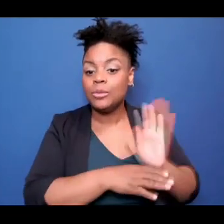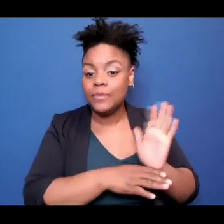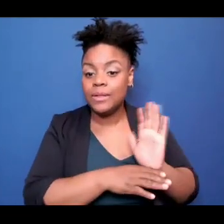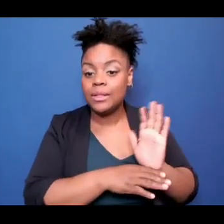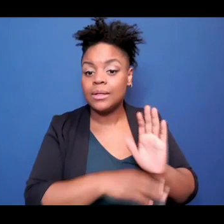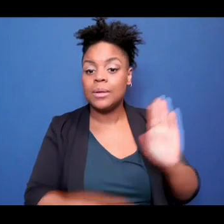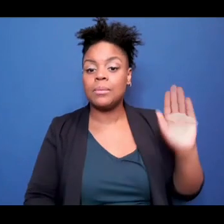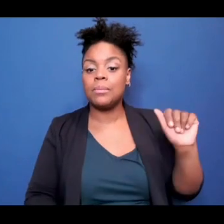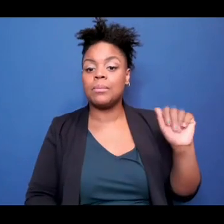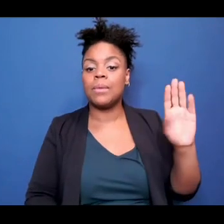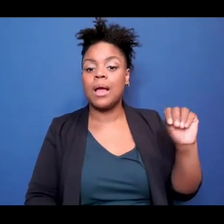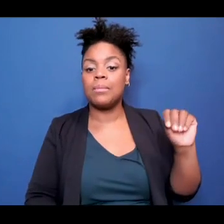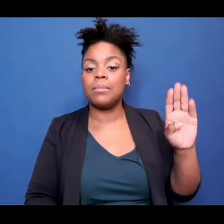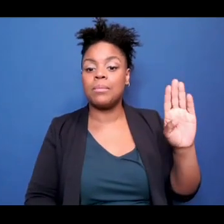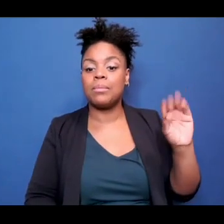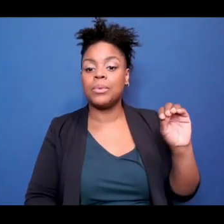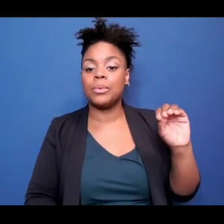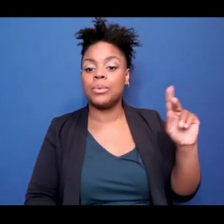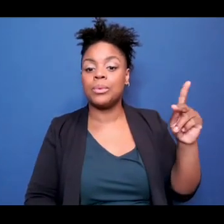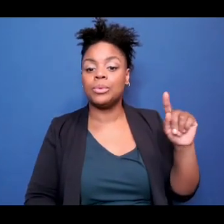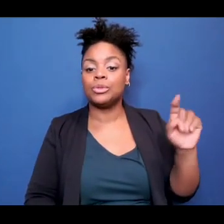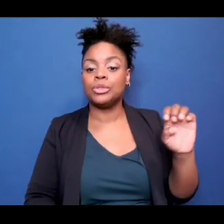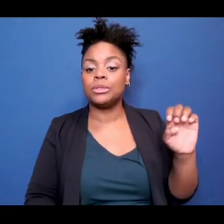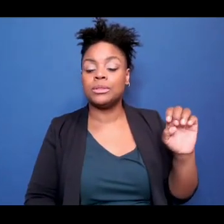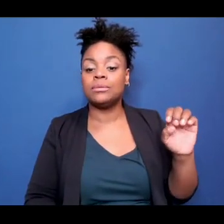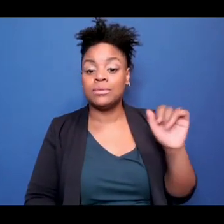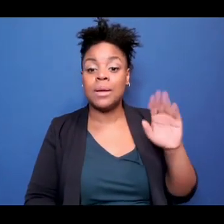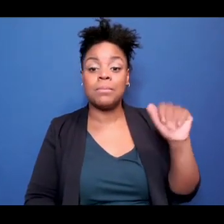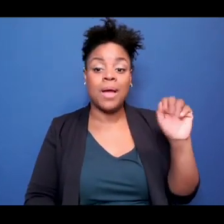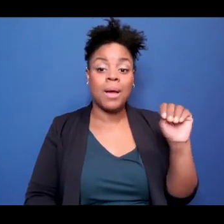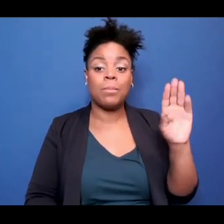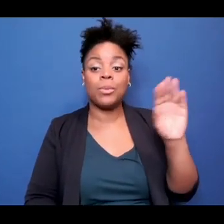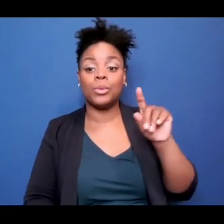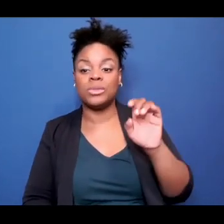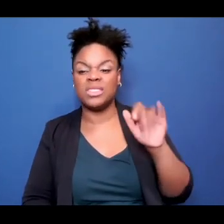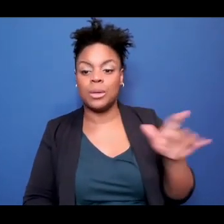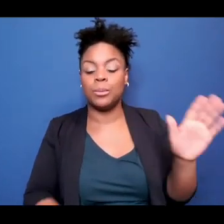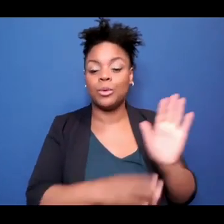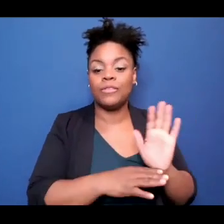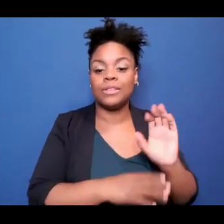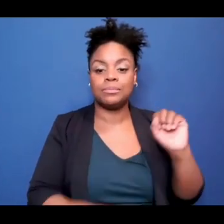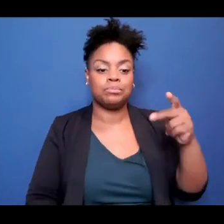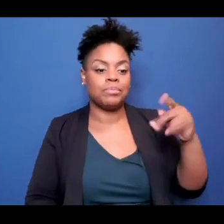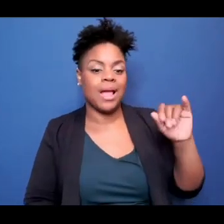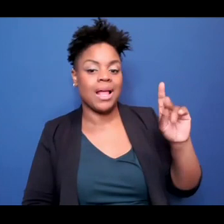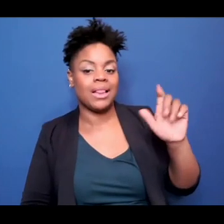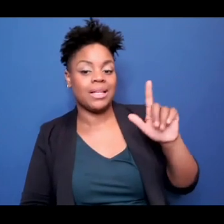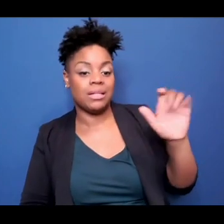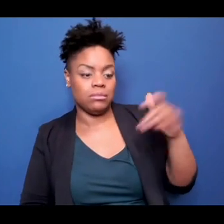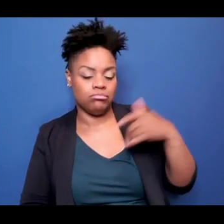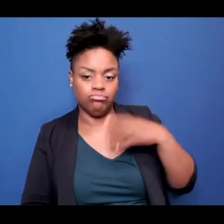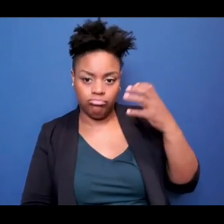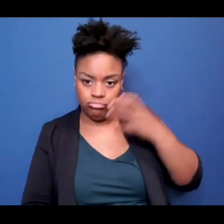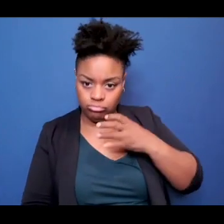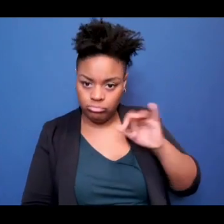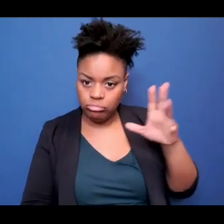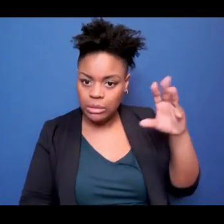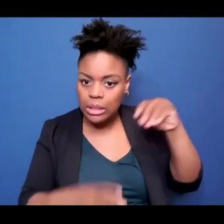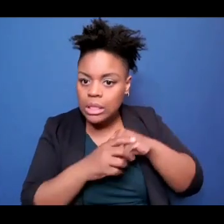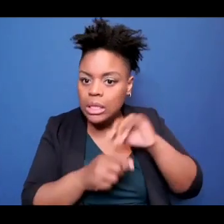BOOZLE, HAVING WATCHED IT THE FIRST TIME IT WAS RELEASED, I REALIZED A MONTH AGO, THIS IS A SCREENSHOT FROM THE ACADEMY